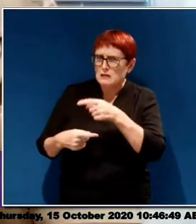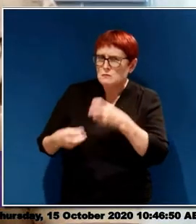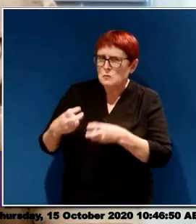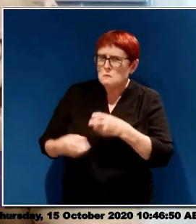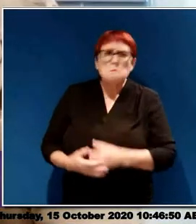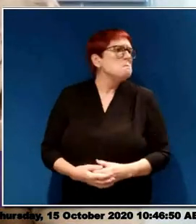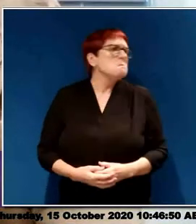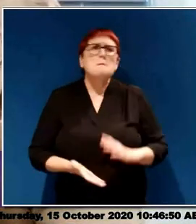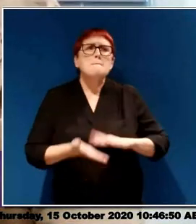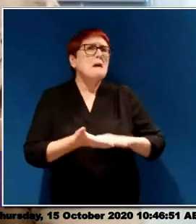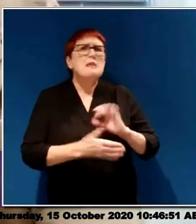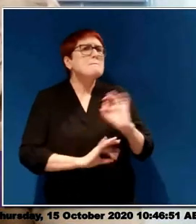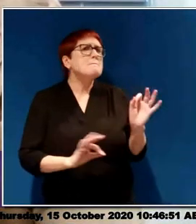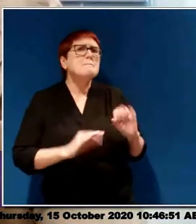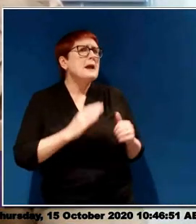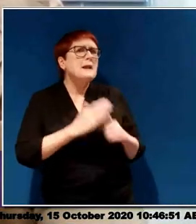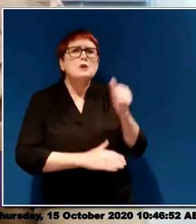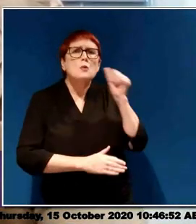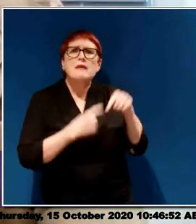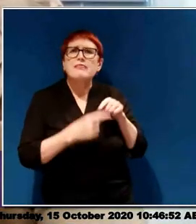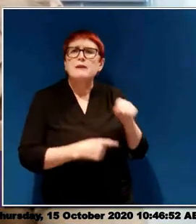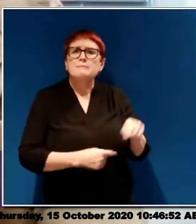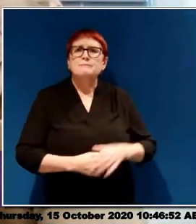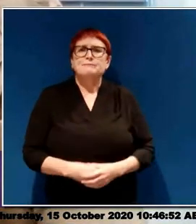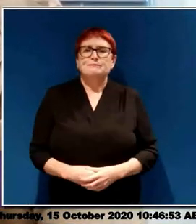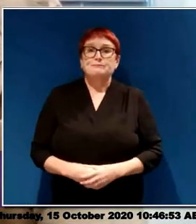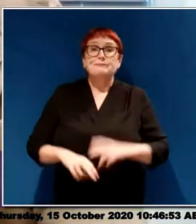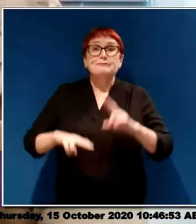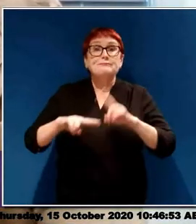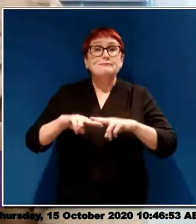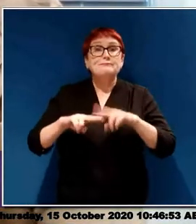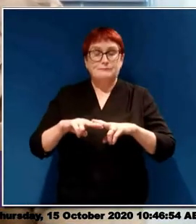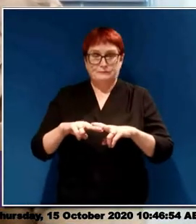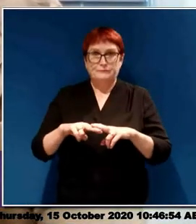And we actually had a guidance counsellor, we got in touch with those